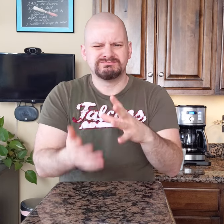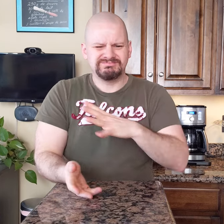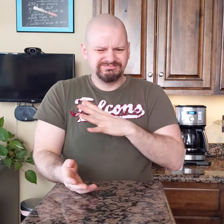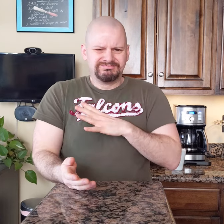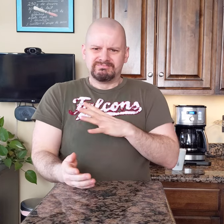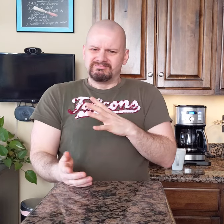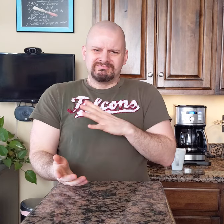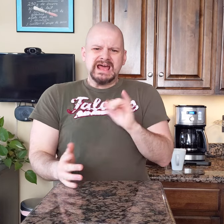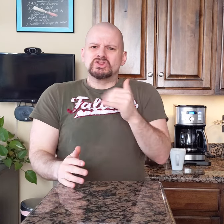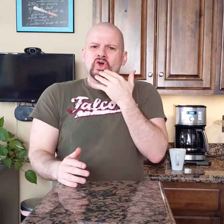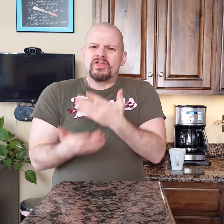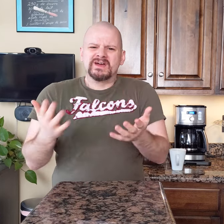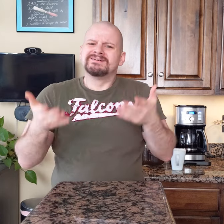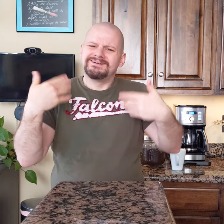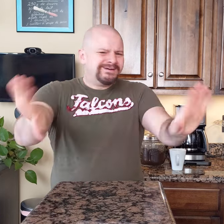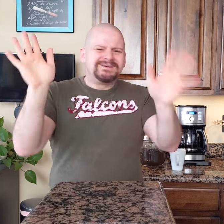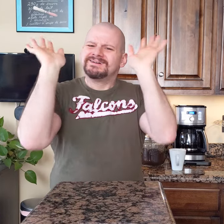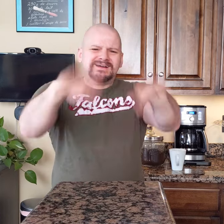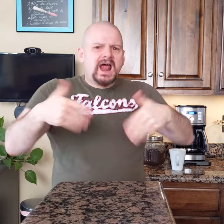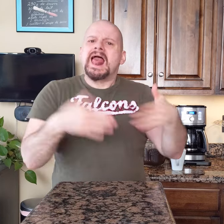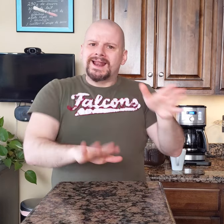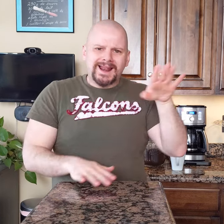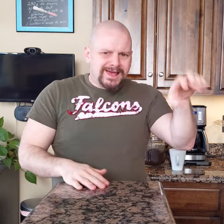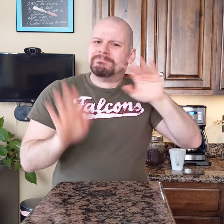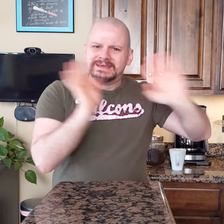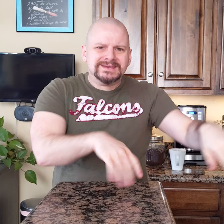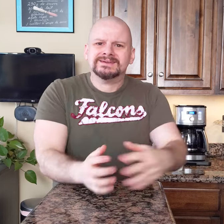so that's a good thing and let them be!